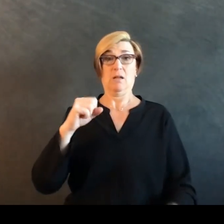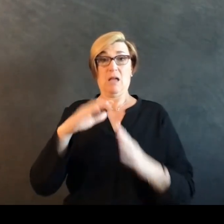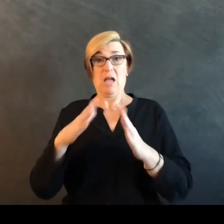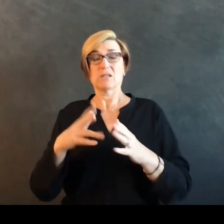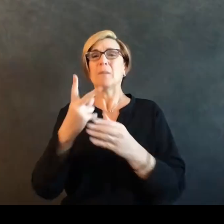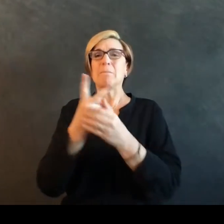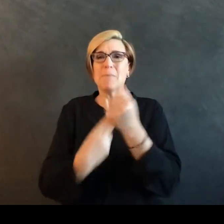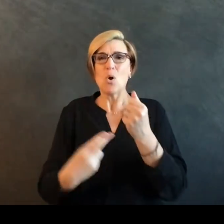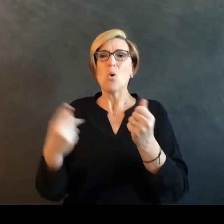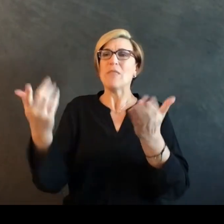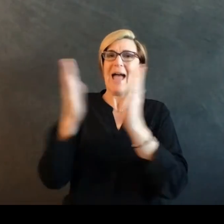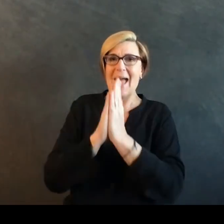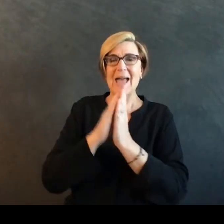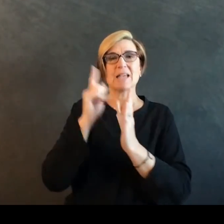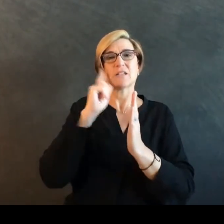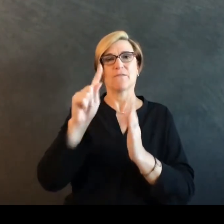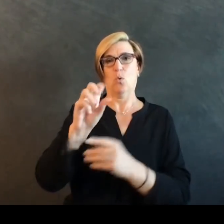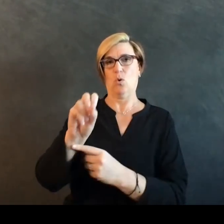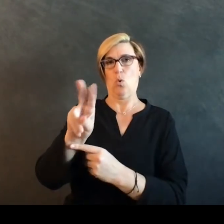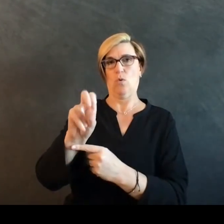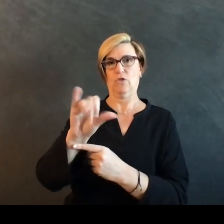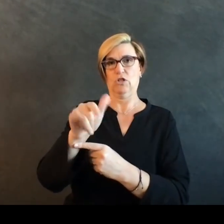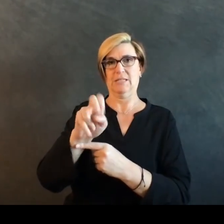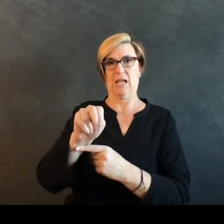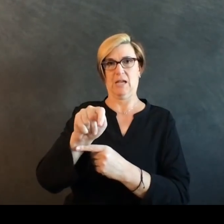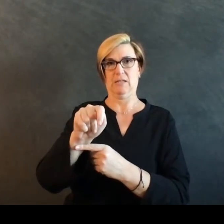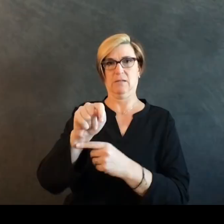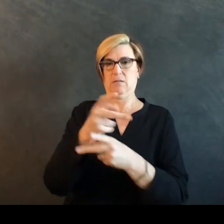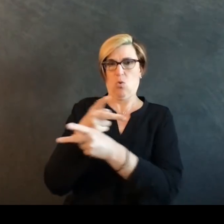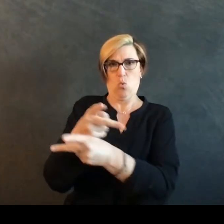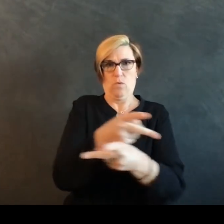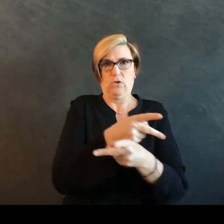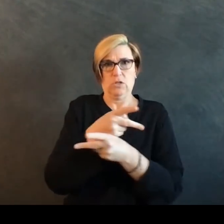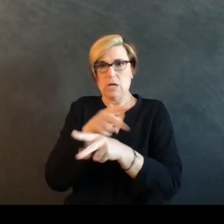Oversight Committee that the speaker gets to pick someone the leader gets to